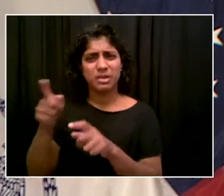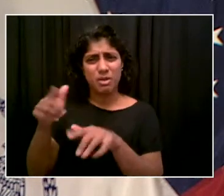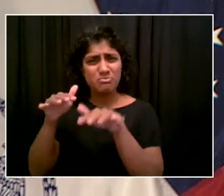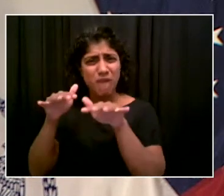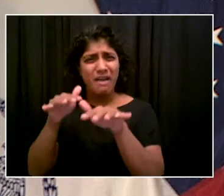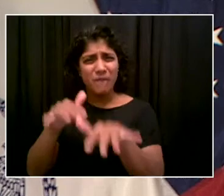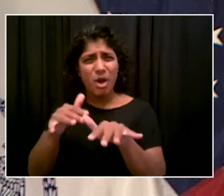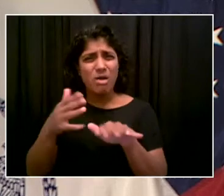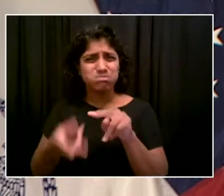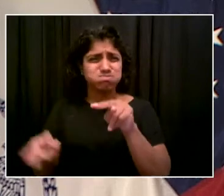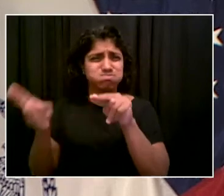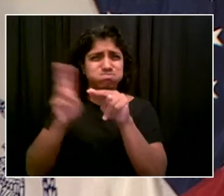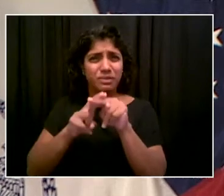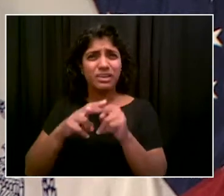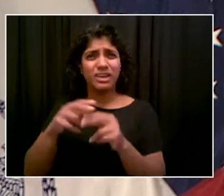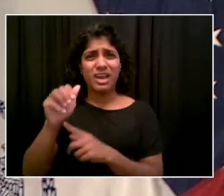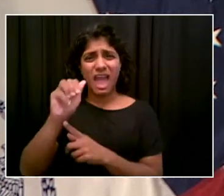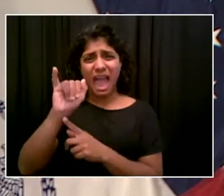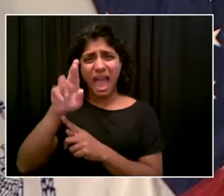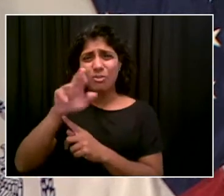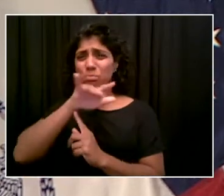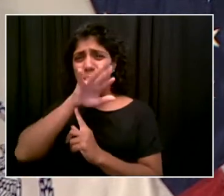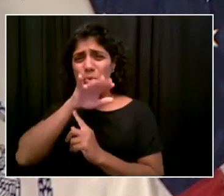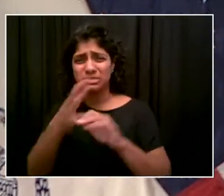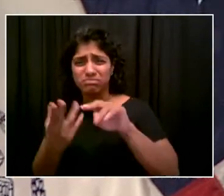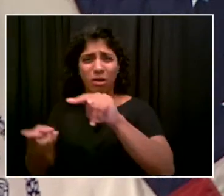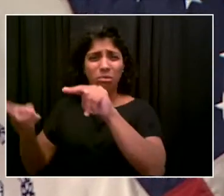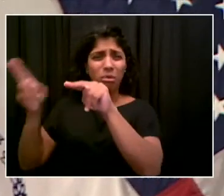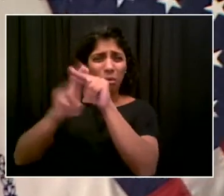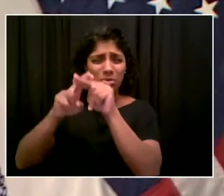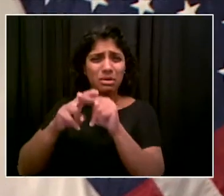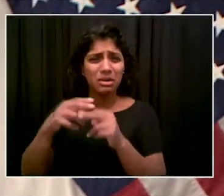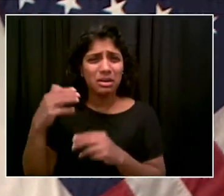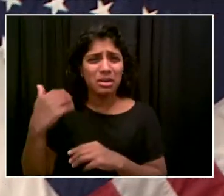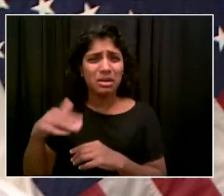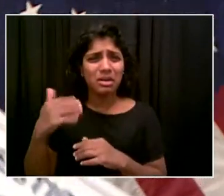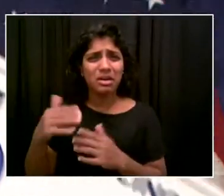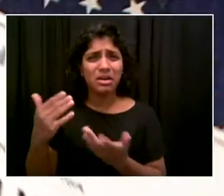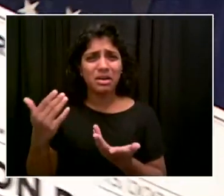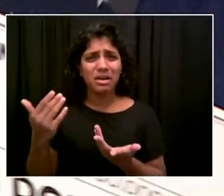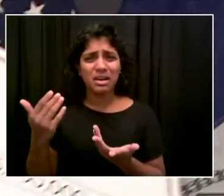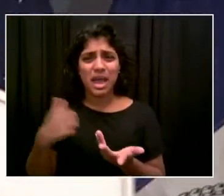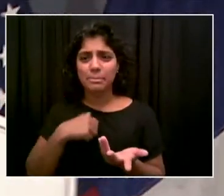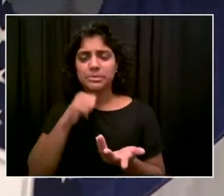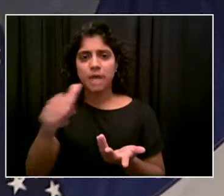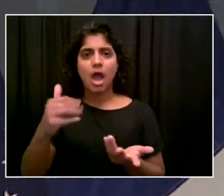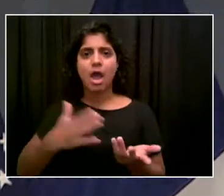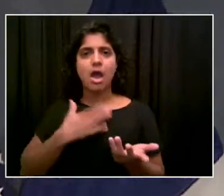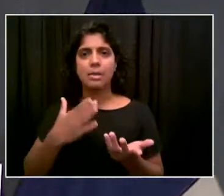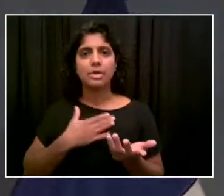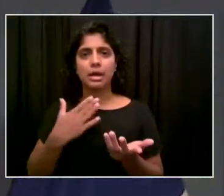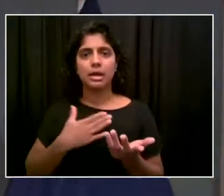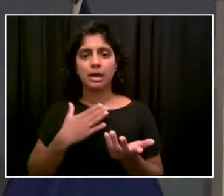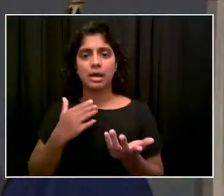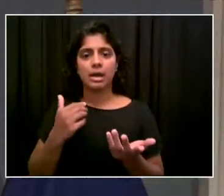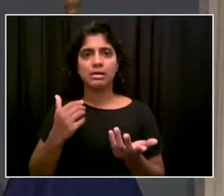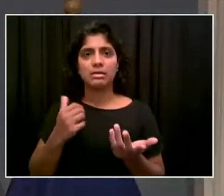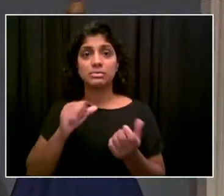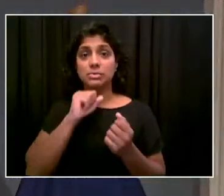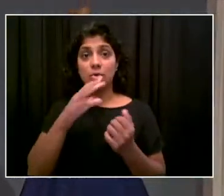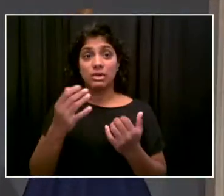ARE?